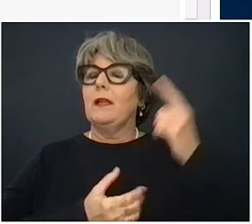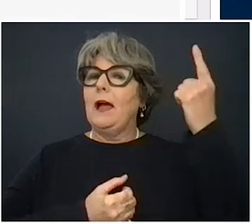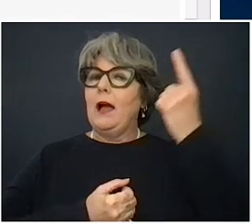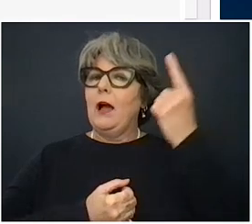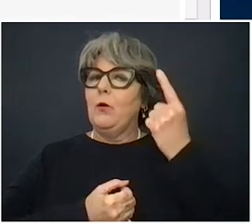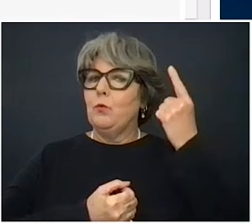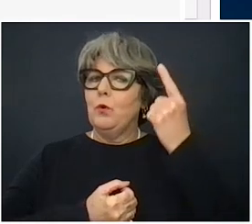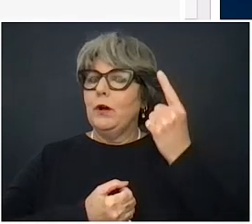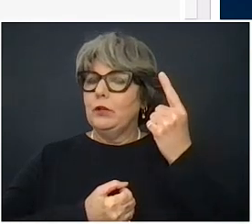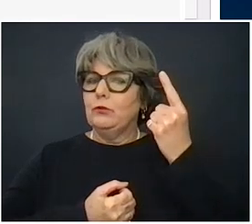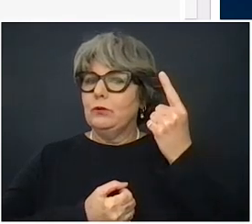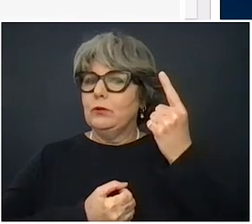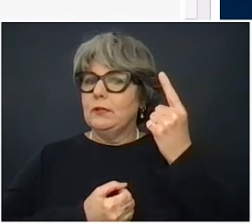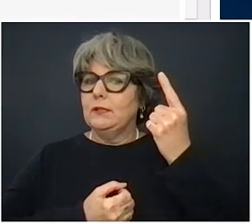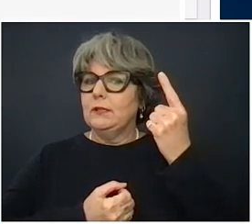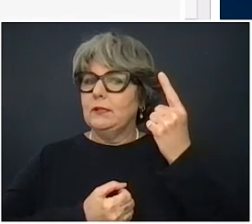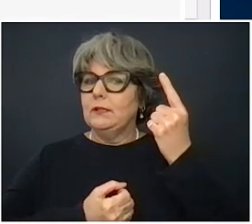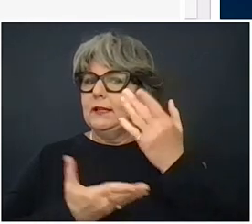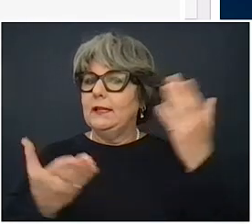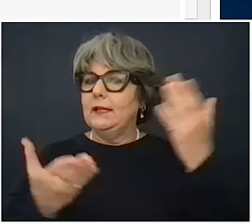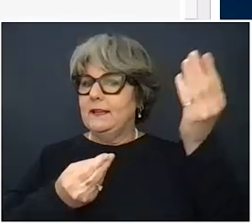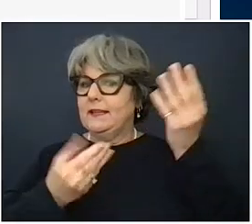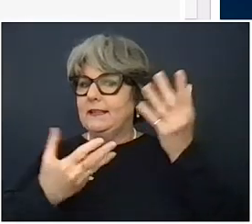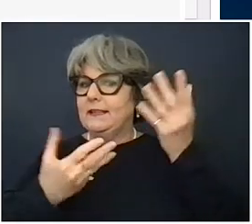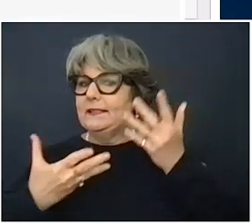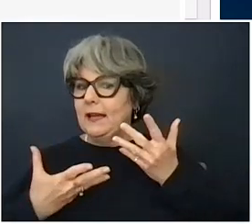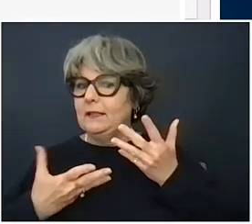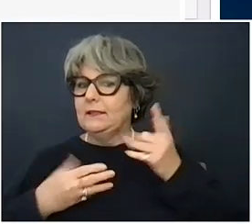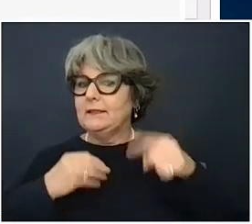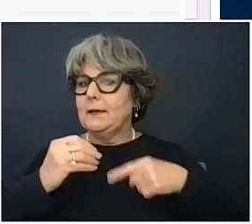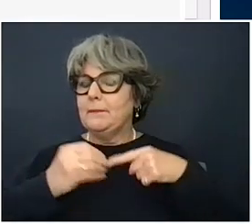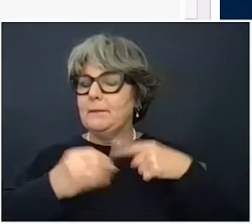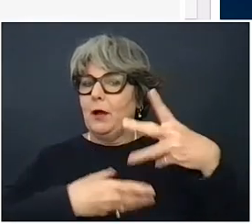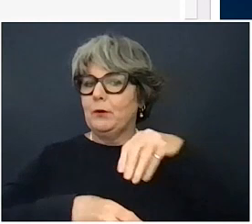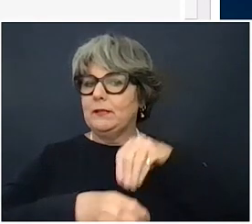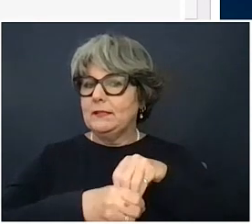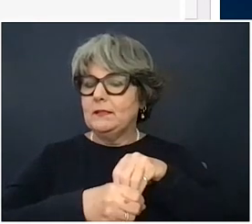anything they can tell us about what participate extensively means?